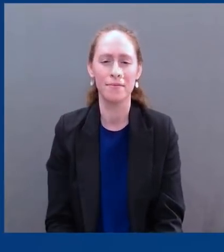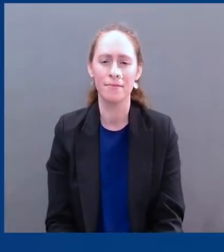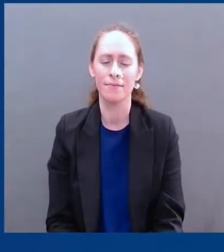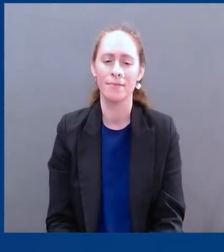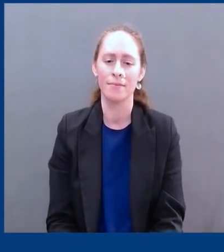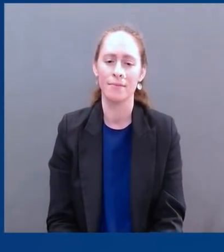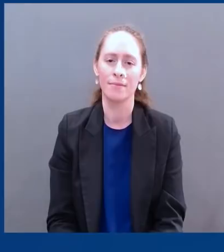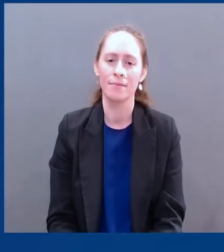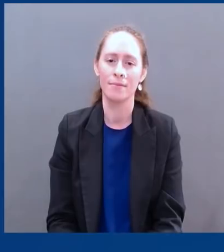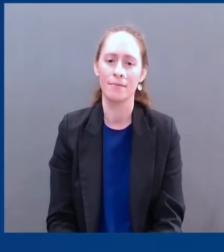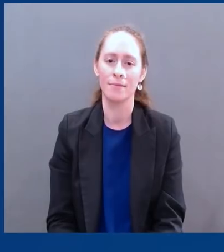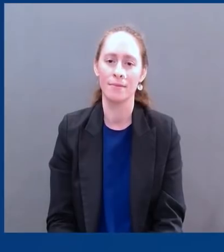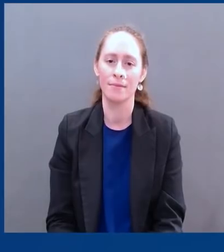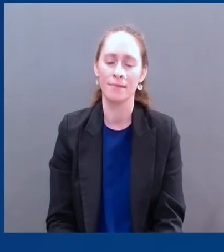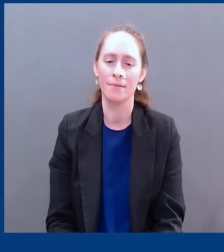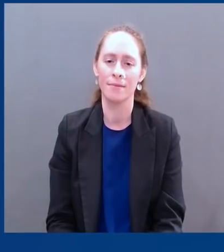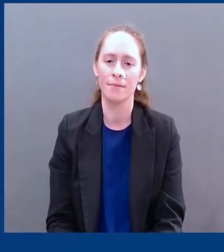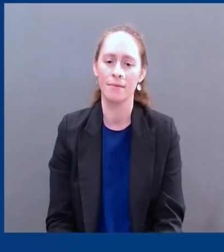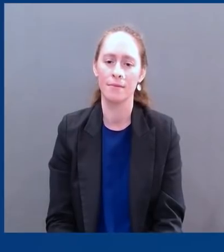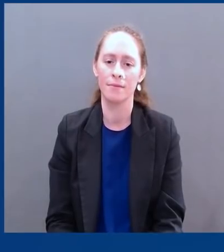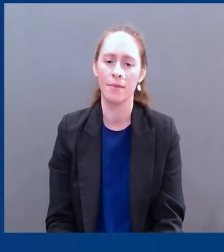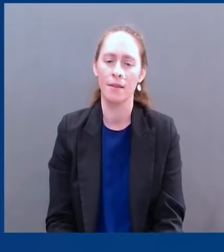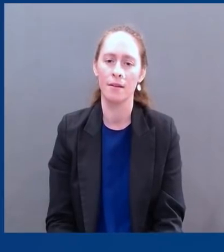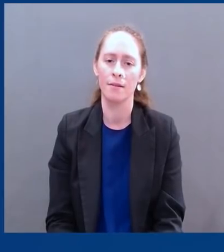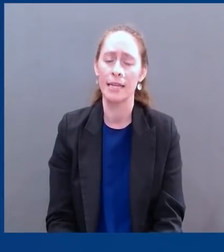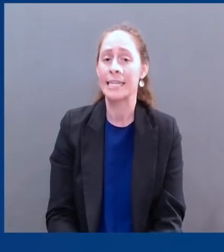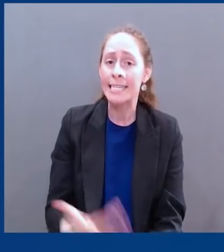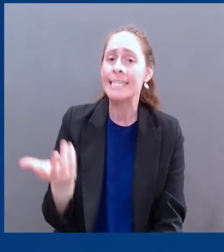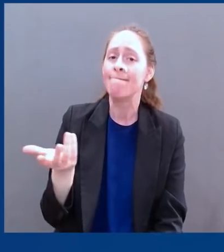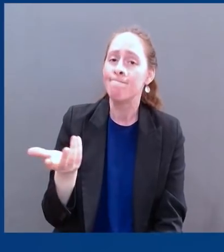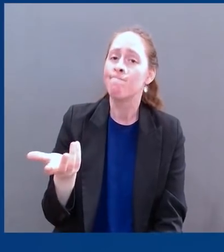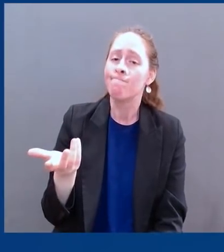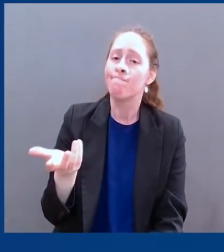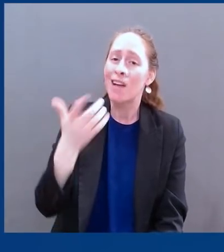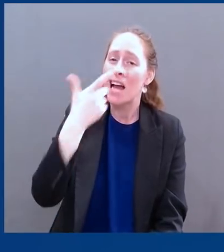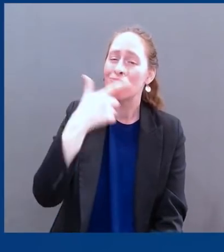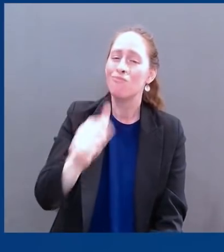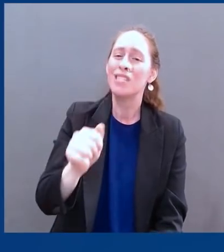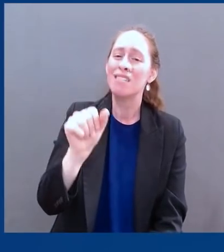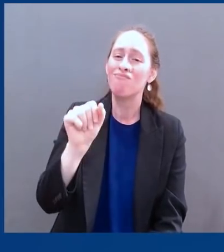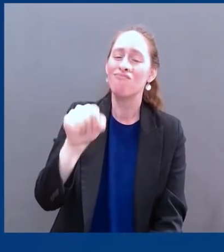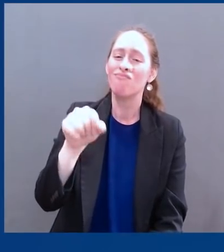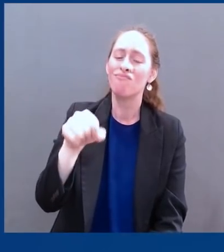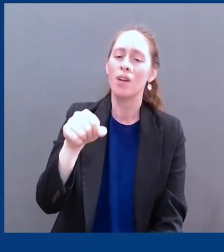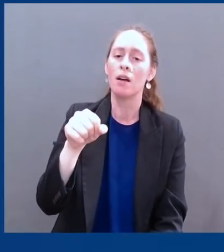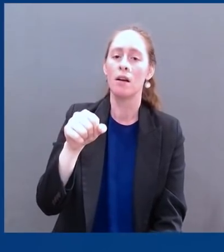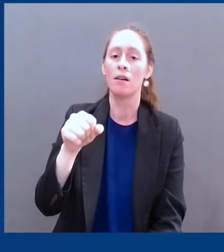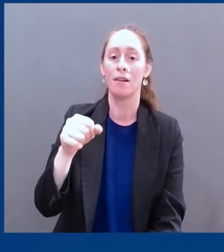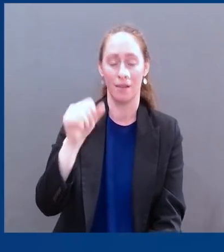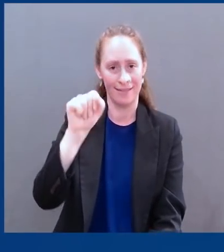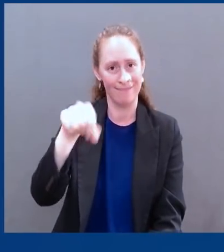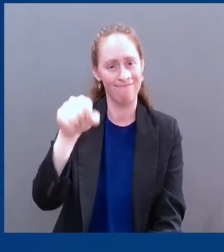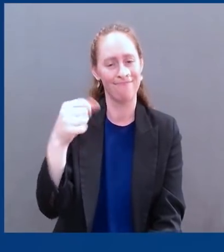it is interesting and noteworthy that we have tried to get the equity of the availability